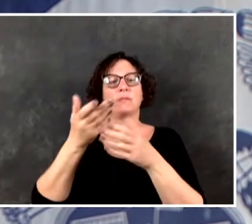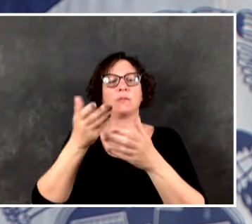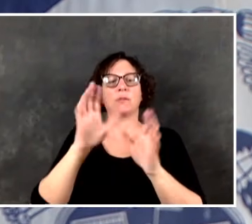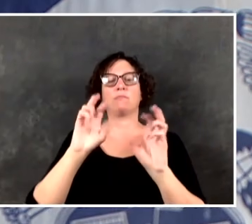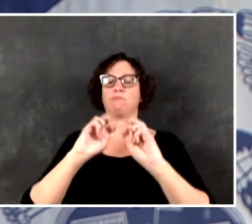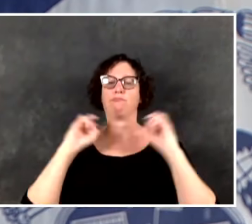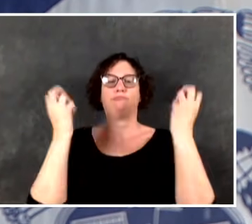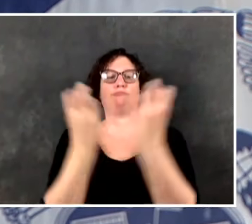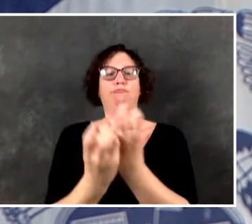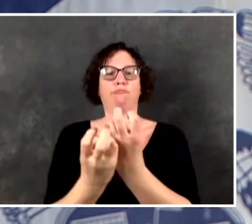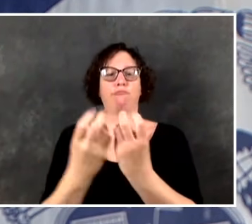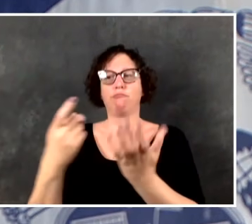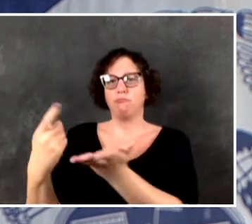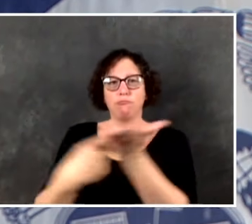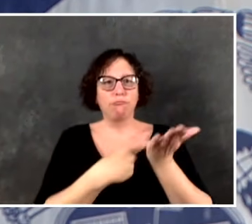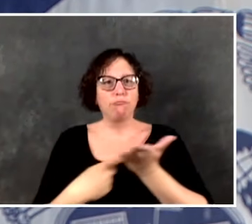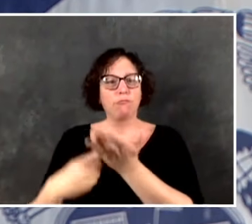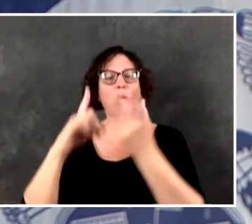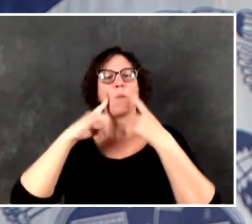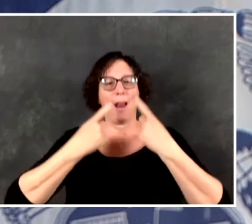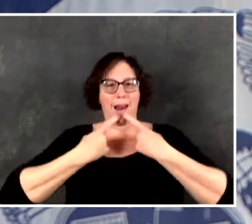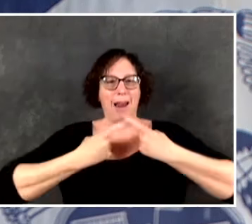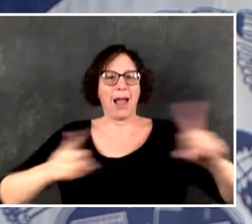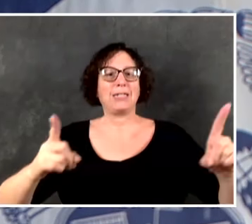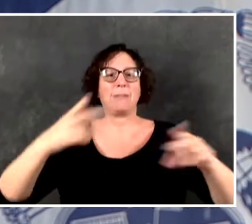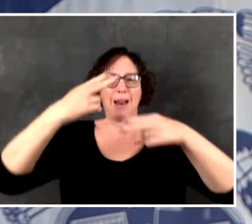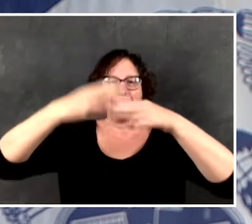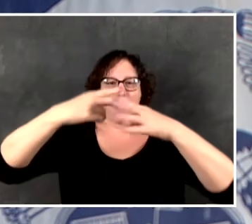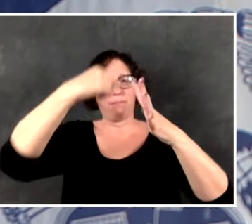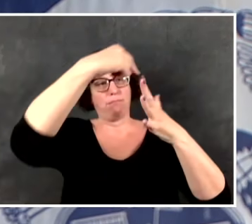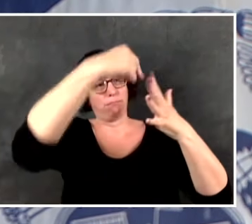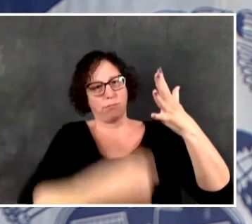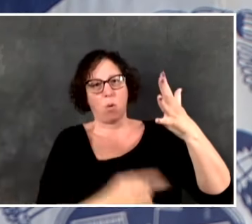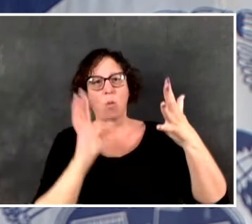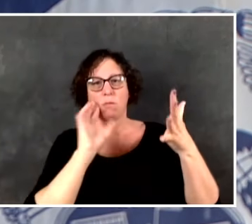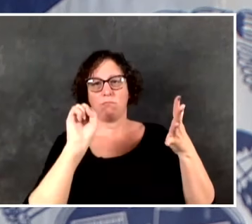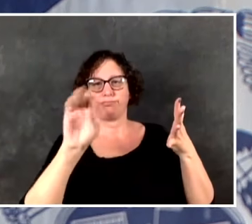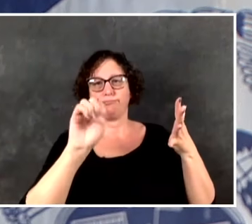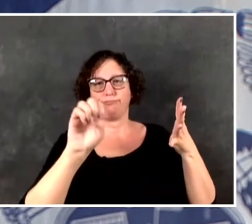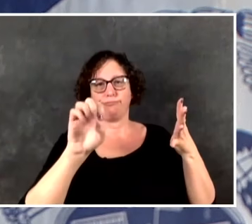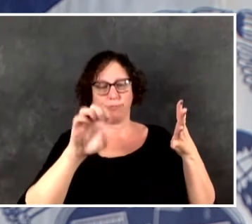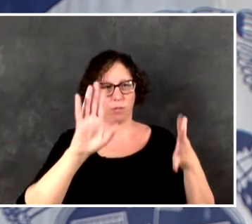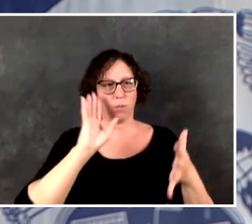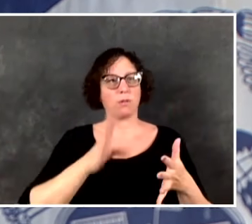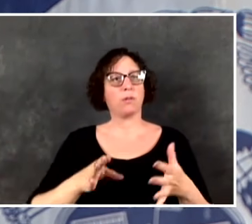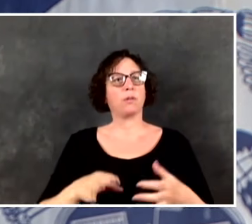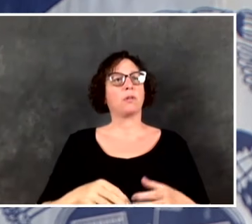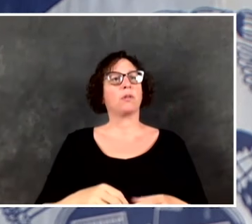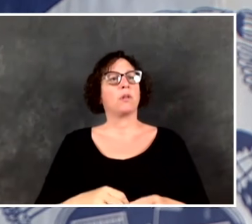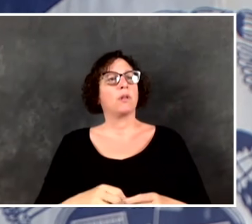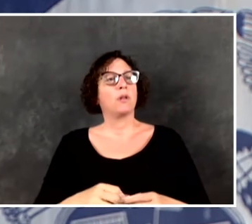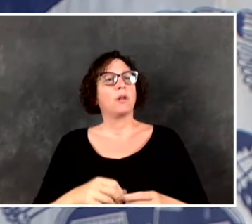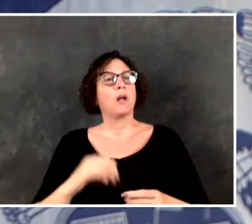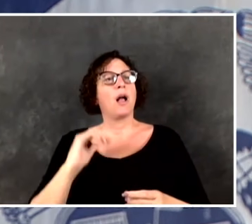SECTORIL A ADVISORY COUNCILS. WE'LL PUT OUT THE NAM THE NEXT FEW DAYS. THEY'LL BE MEETING THE IMN THE FIRST WEEK OF MAY. THE IDEA HERE IS